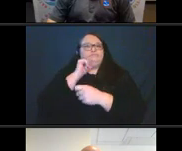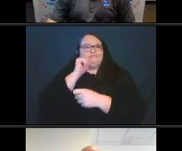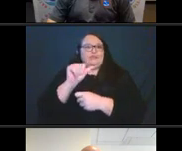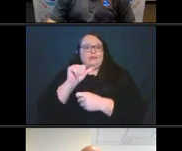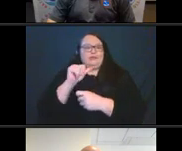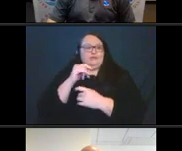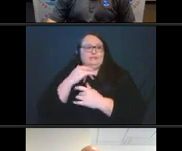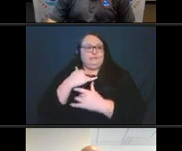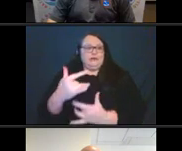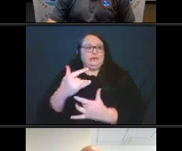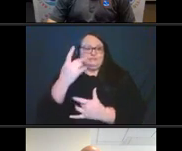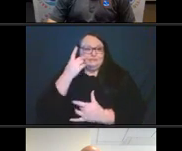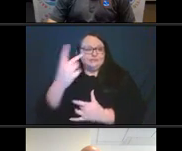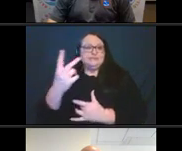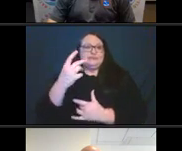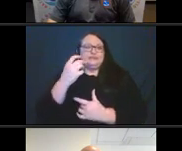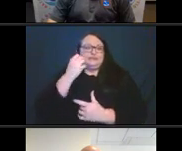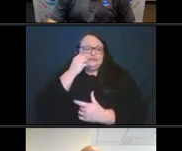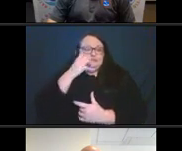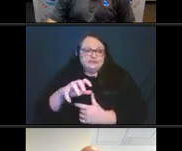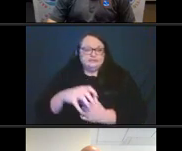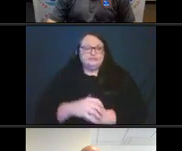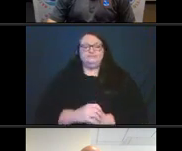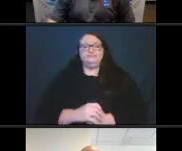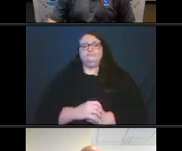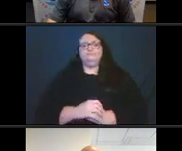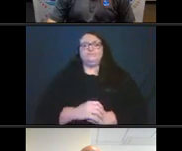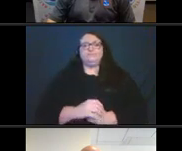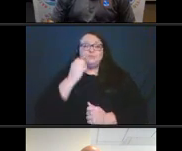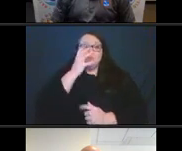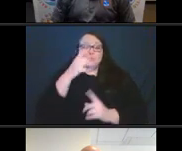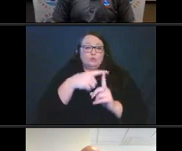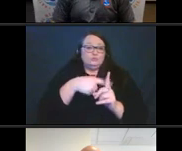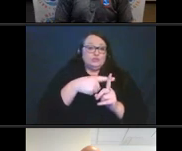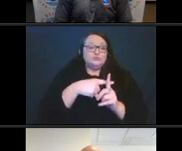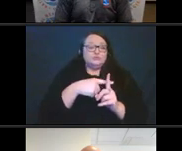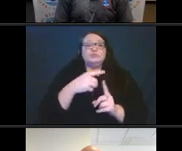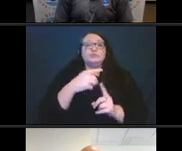And these warmer temperatures and extreme heat, they do not affect people equally.